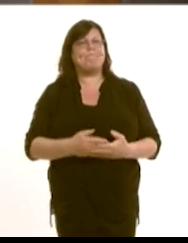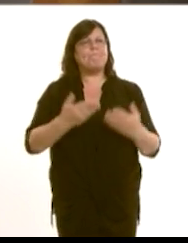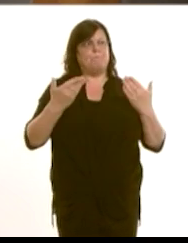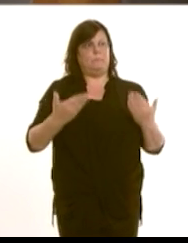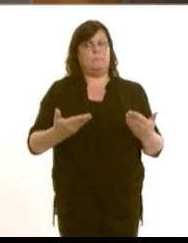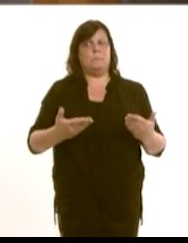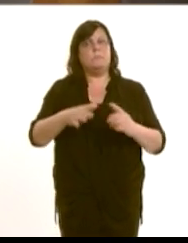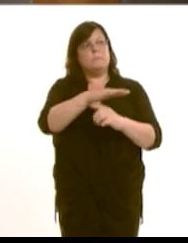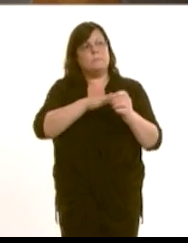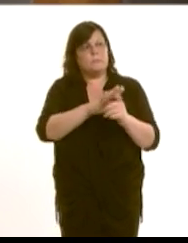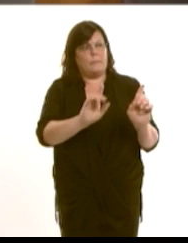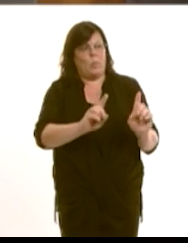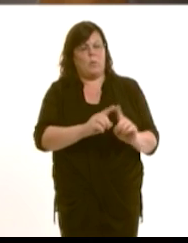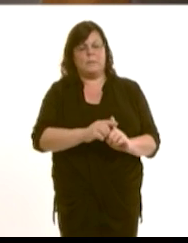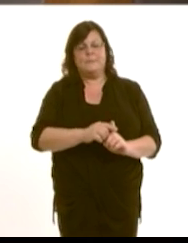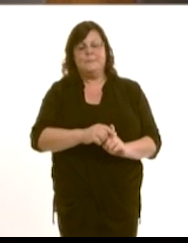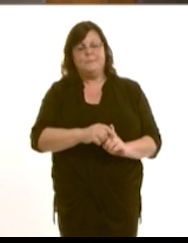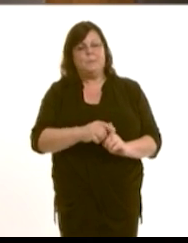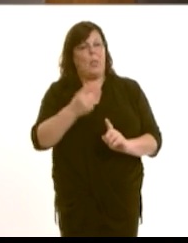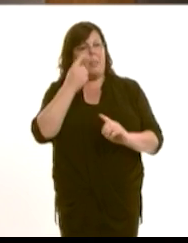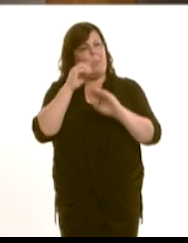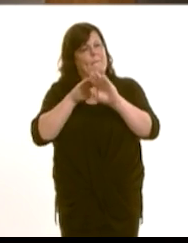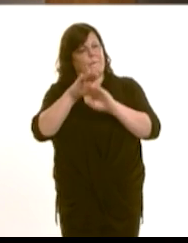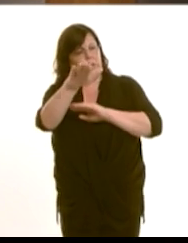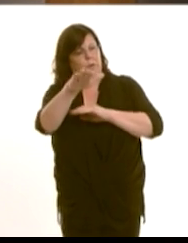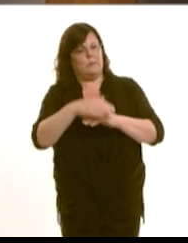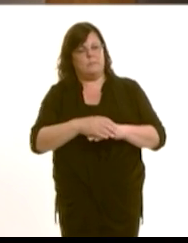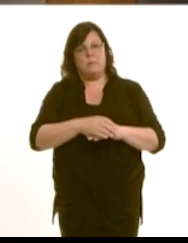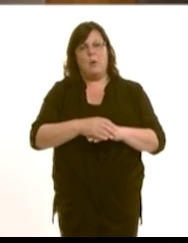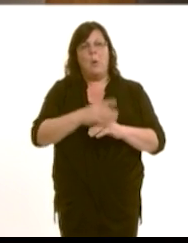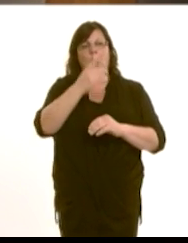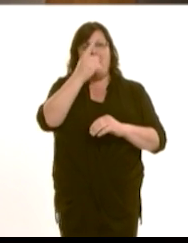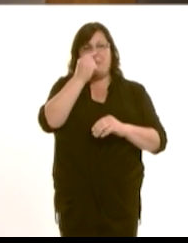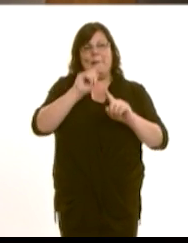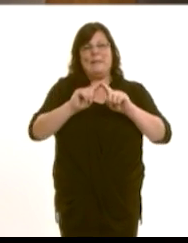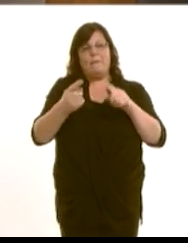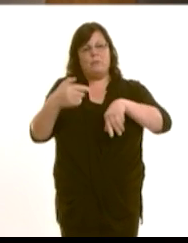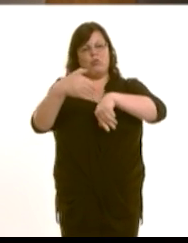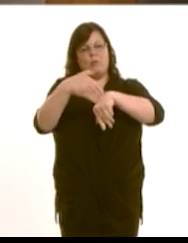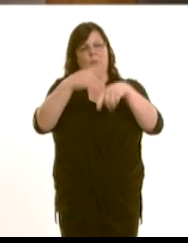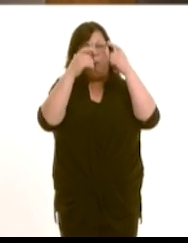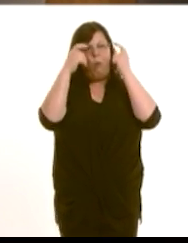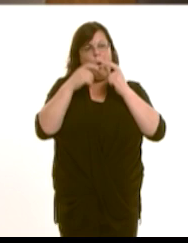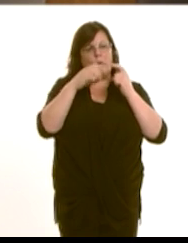The situation that we will face in years to come is that there may be very different sets of criminal law in Wales compared to England.